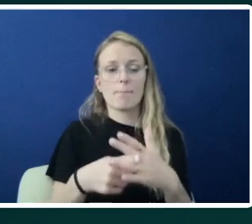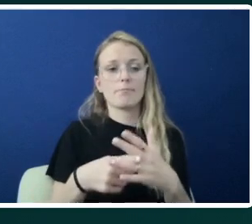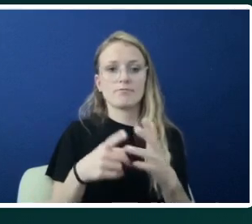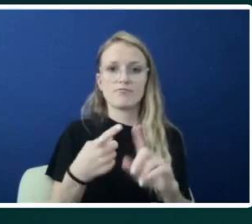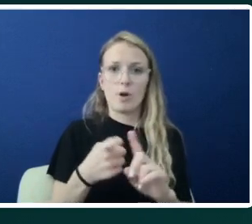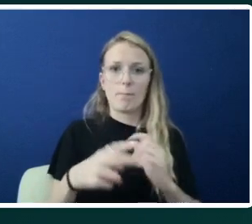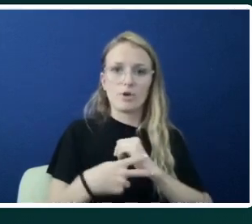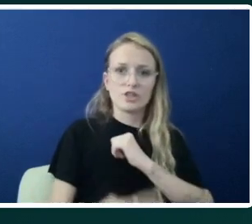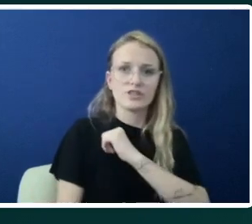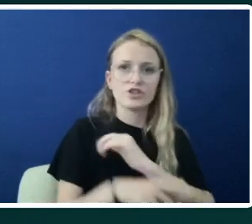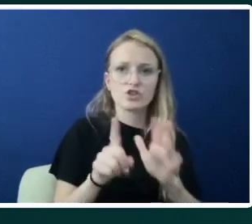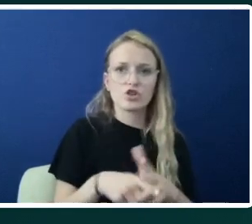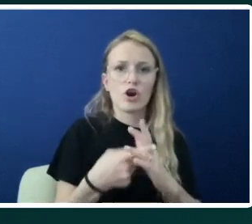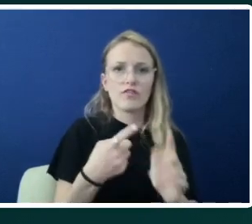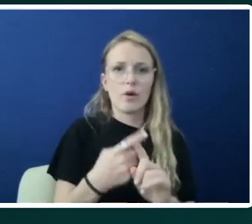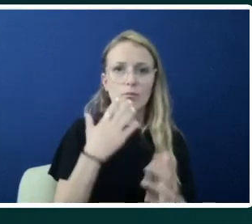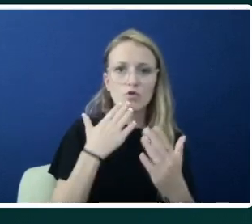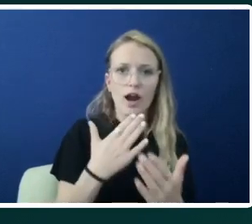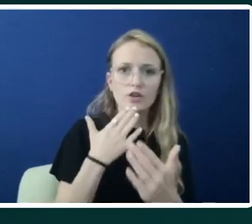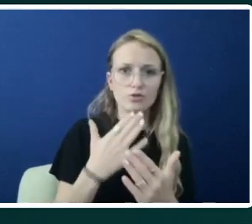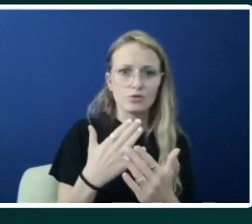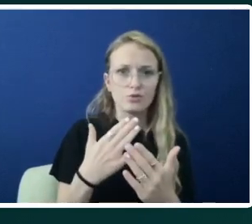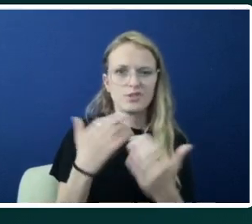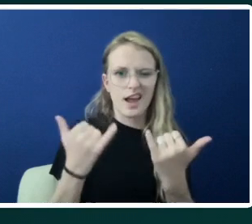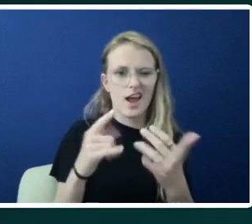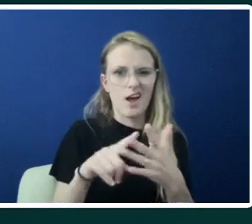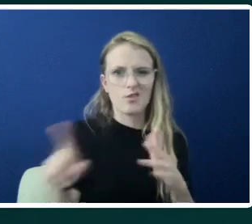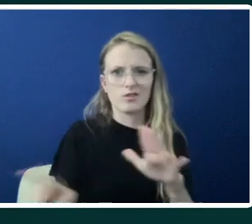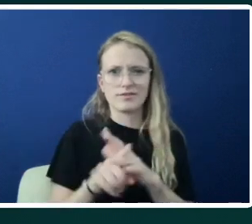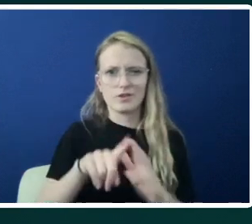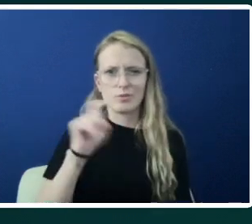right, those questions that came out of it, were just really interesting. And